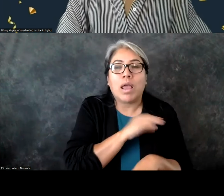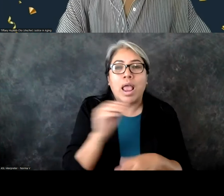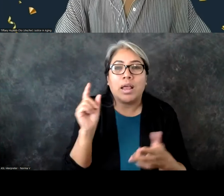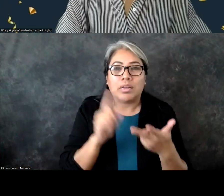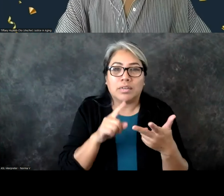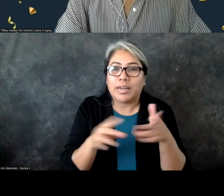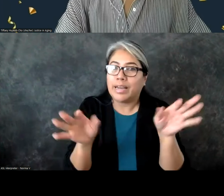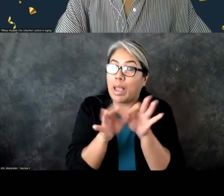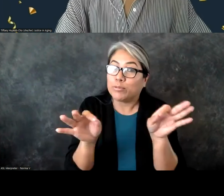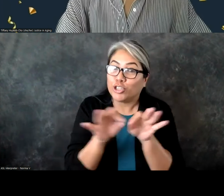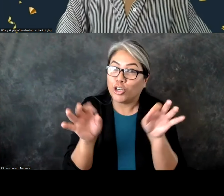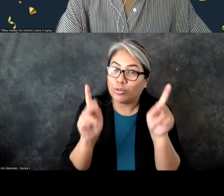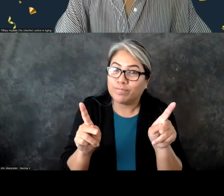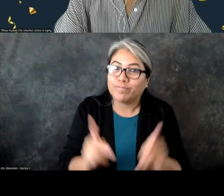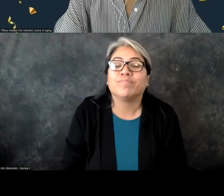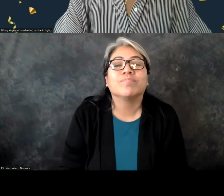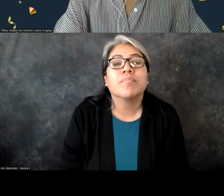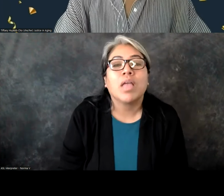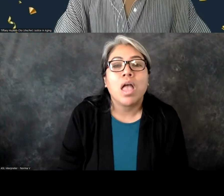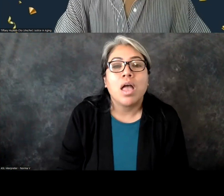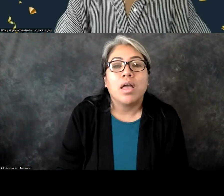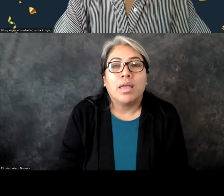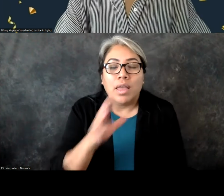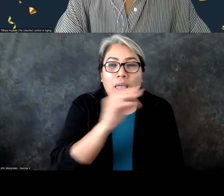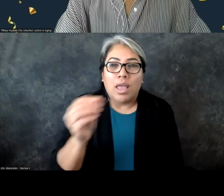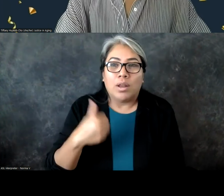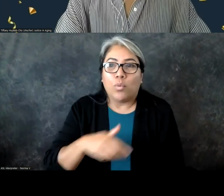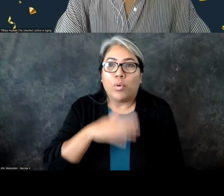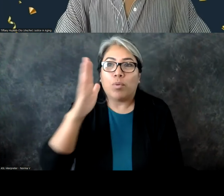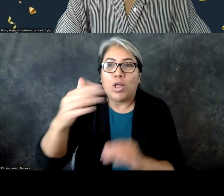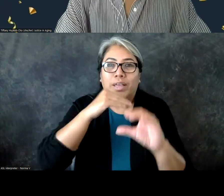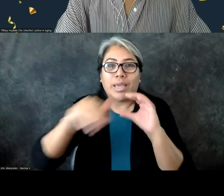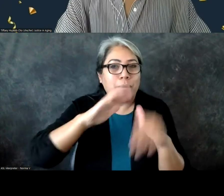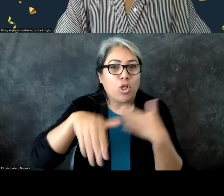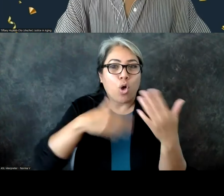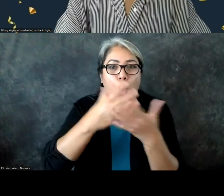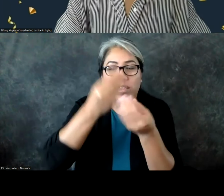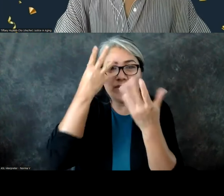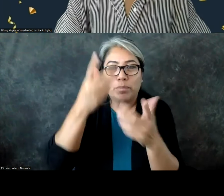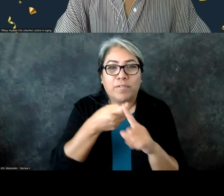to thank all of our interpreters for American Sign